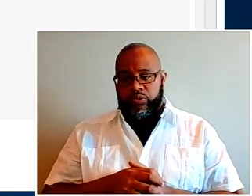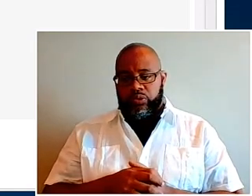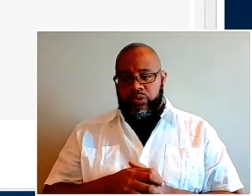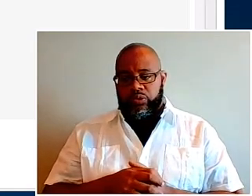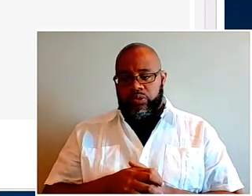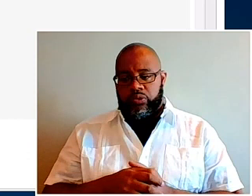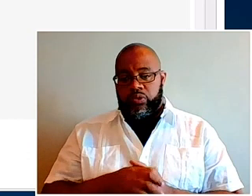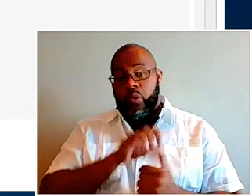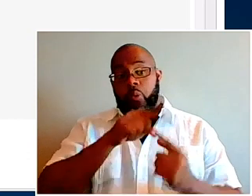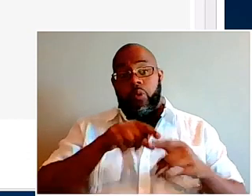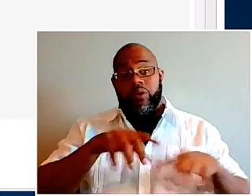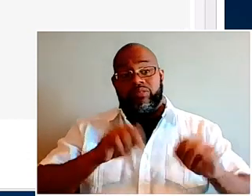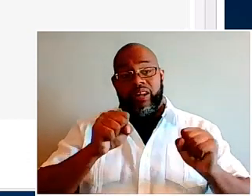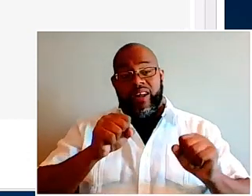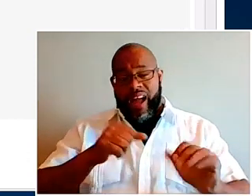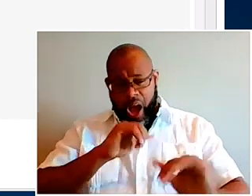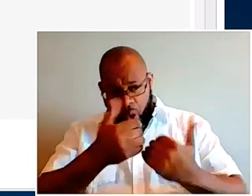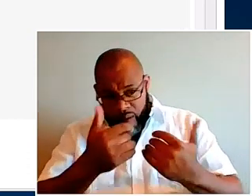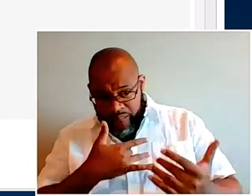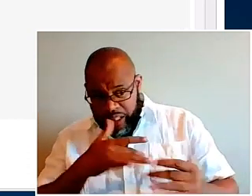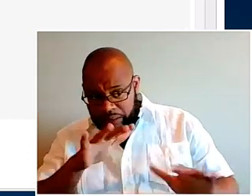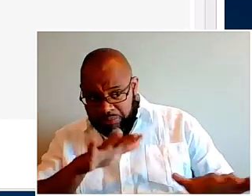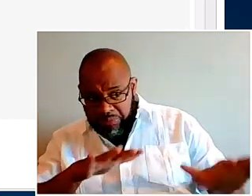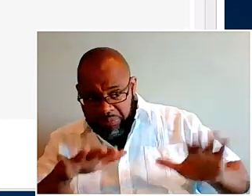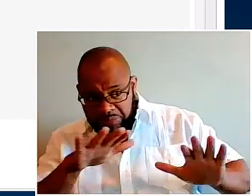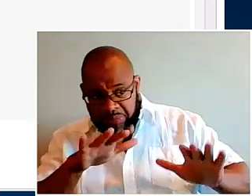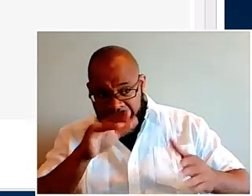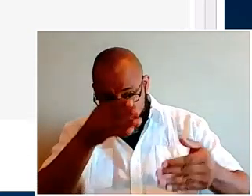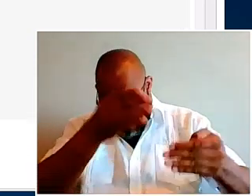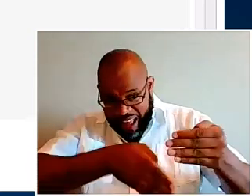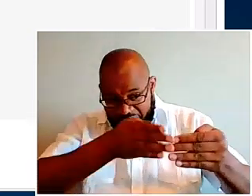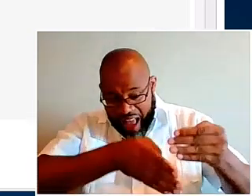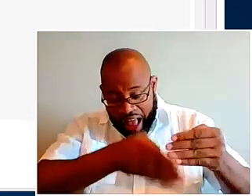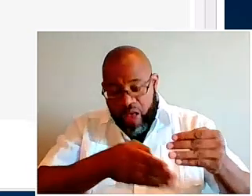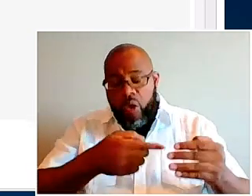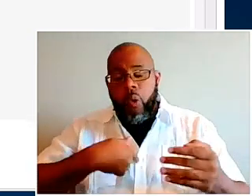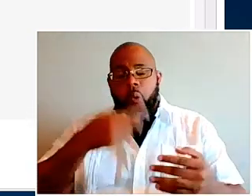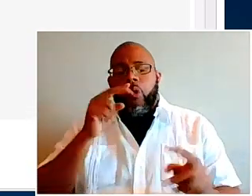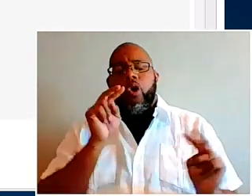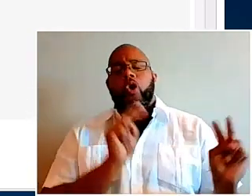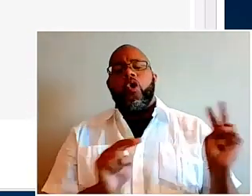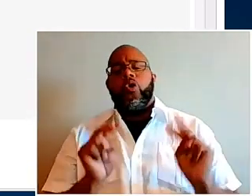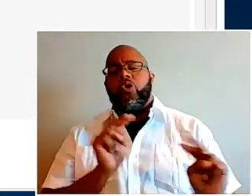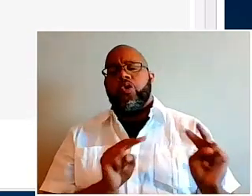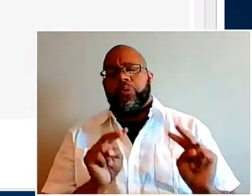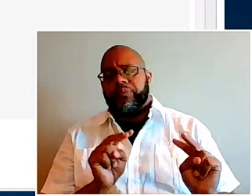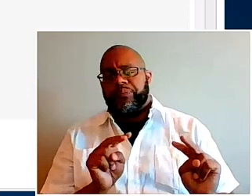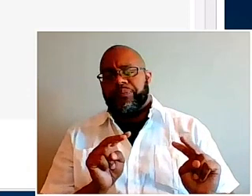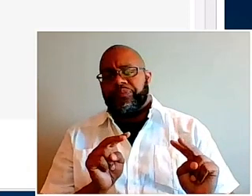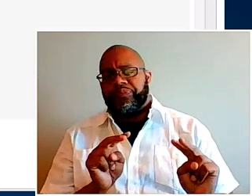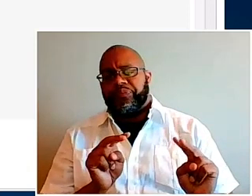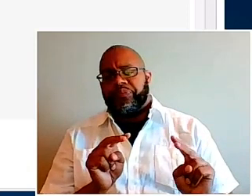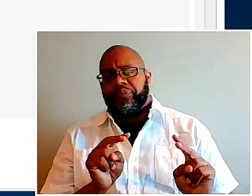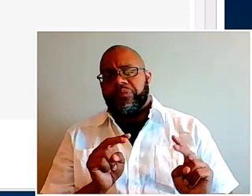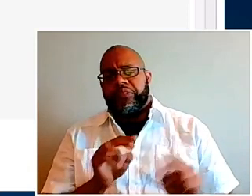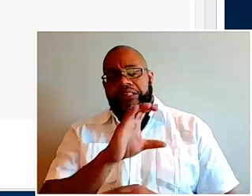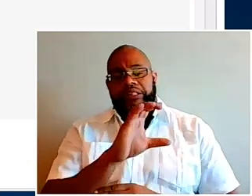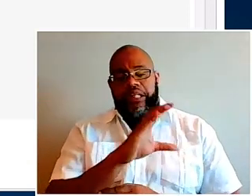temperature at the end we'll look at (c) and (d) and then look at those in